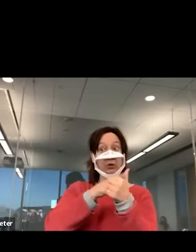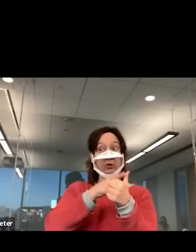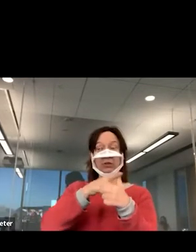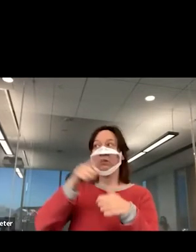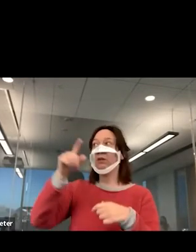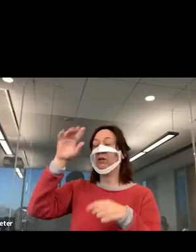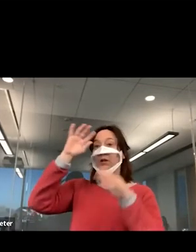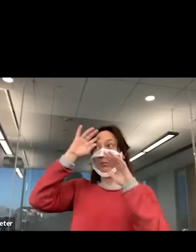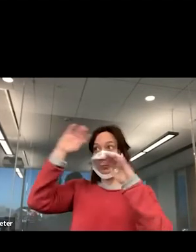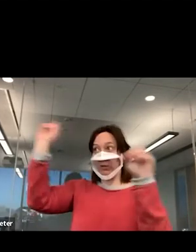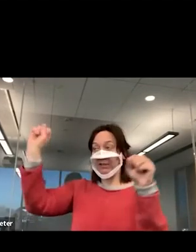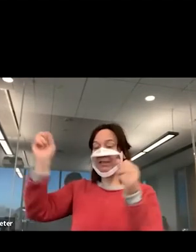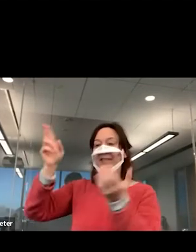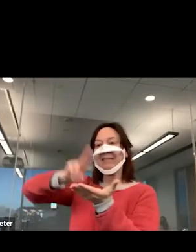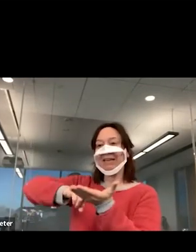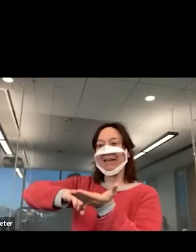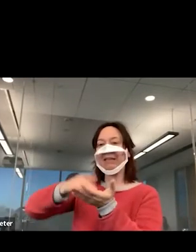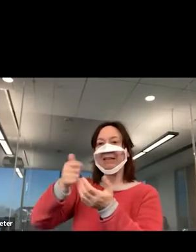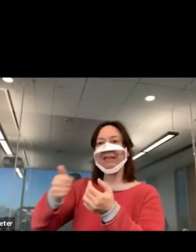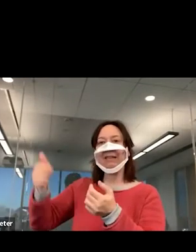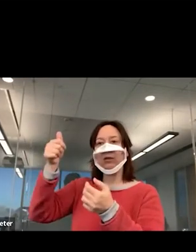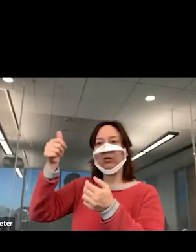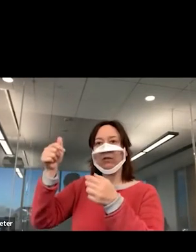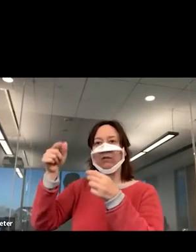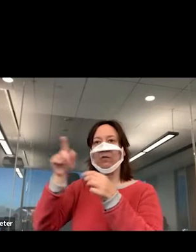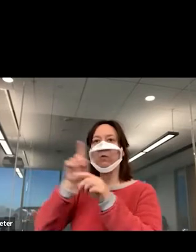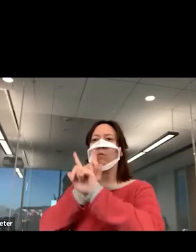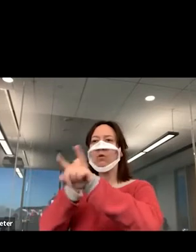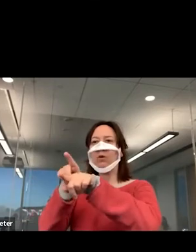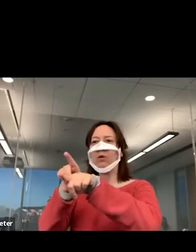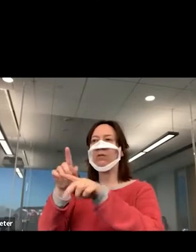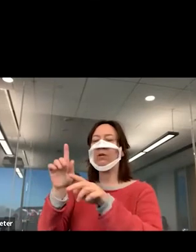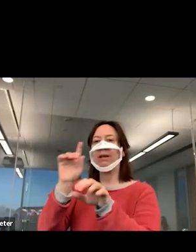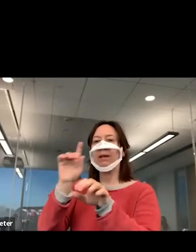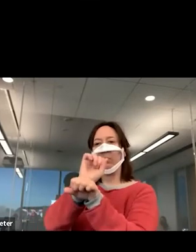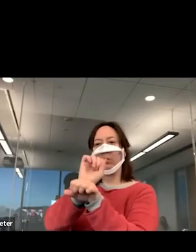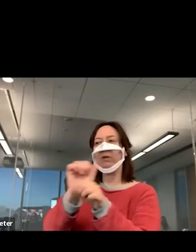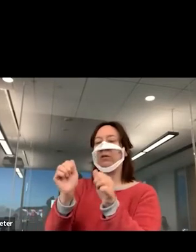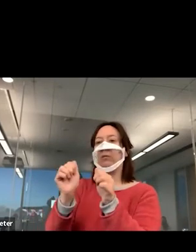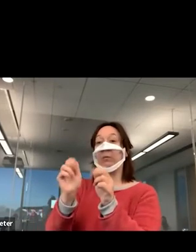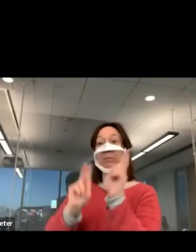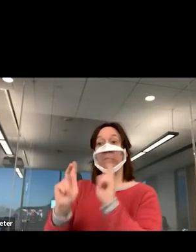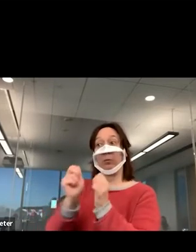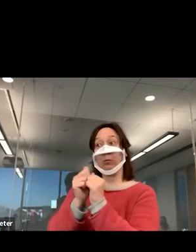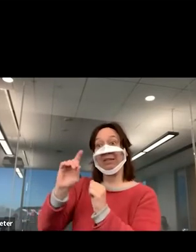an executive order on employment of people with disabilities within the federal government and